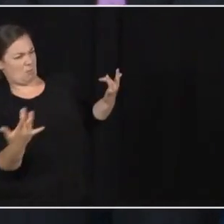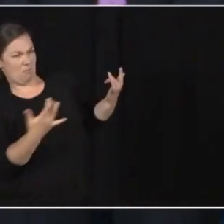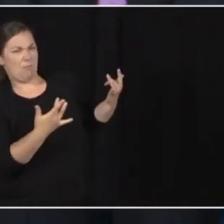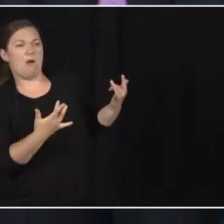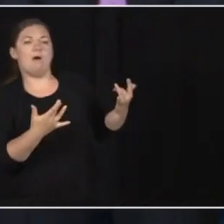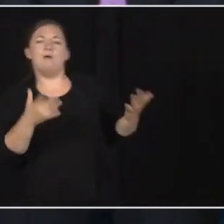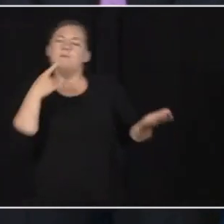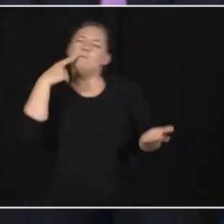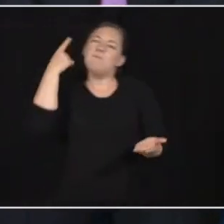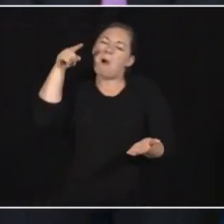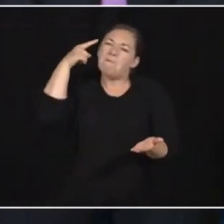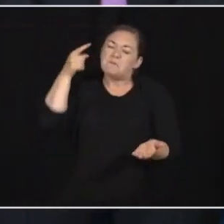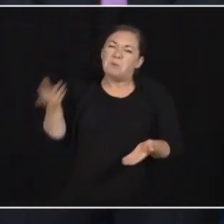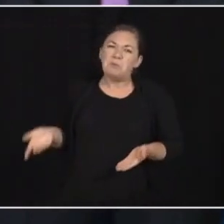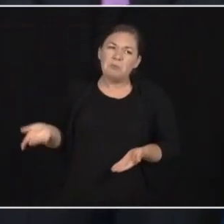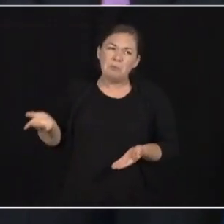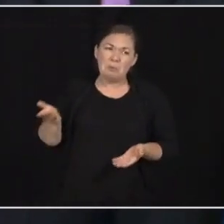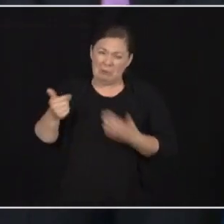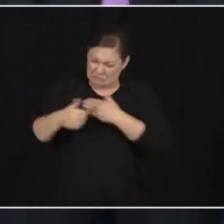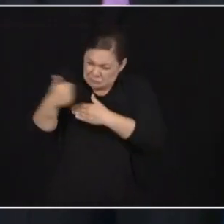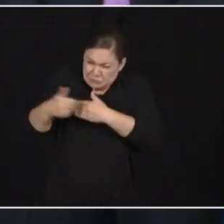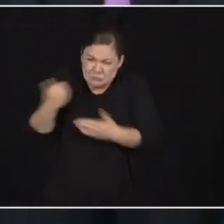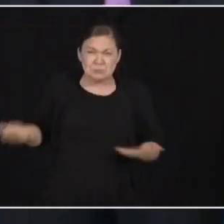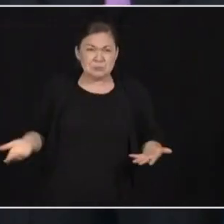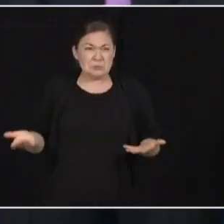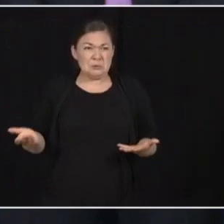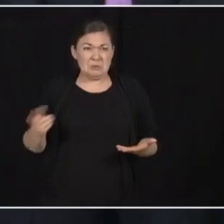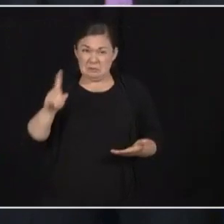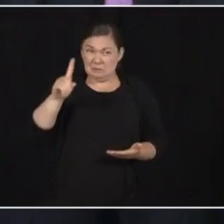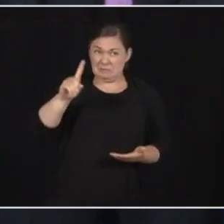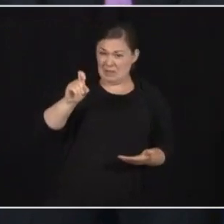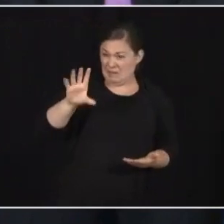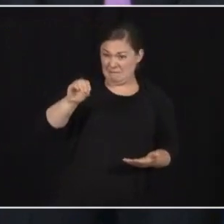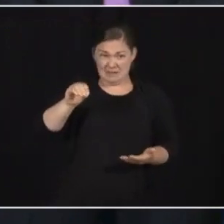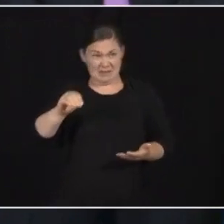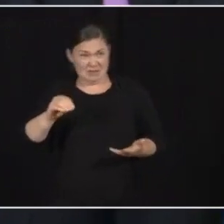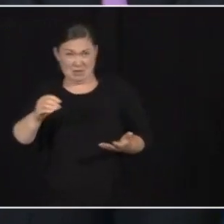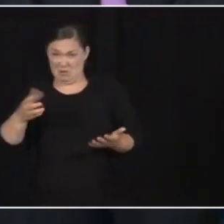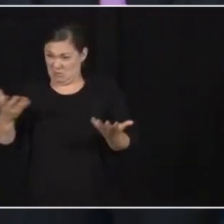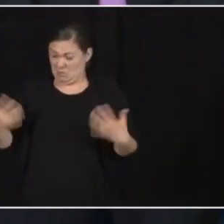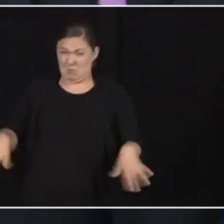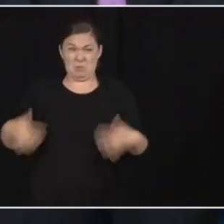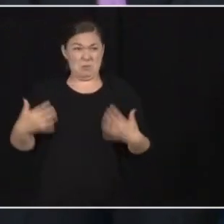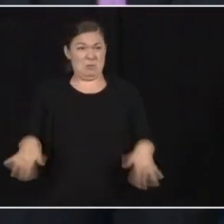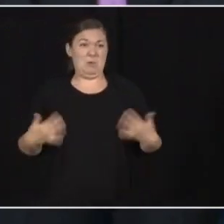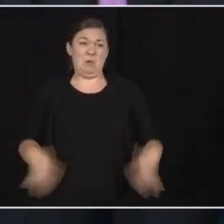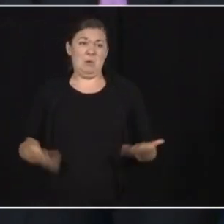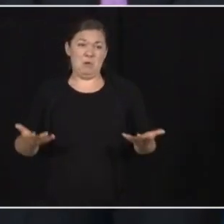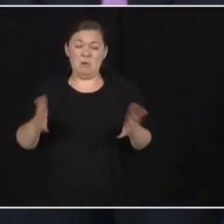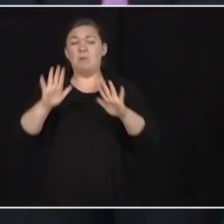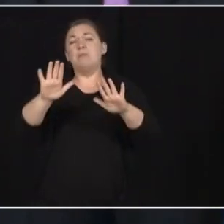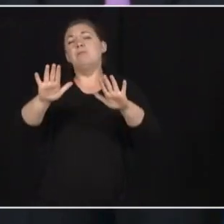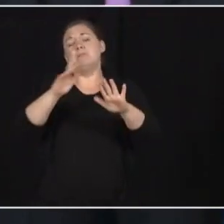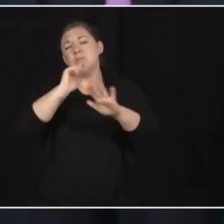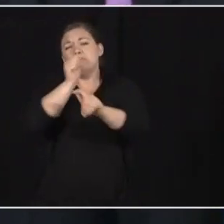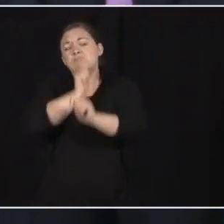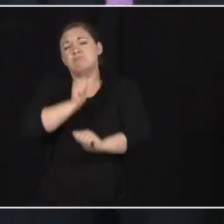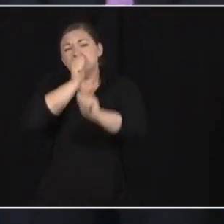The police drove by and saw a whole bunch of people going in. Why risk it? Two hang out hundred and 50 with their pals, it's